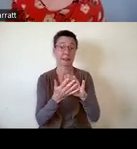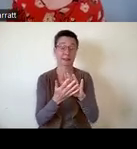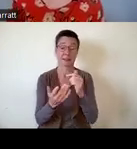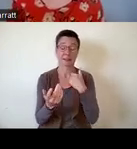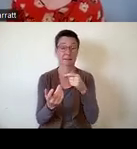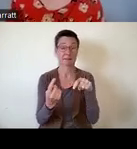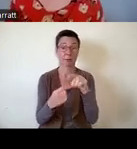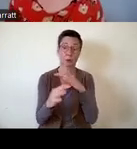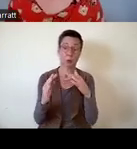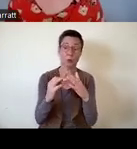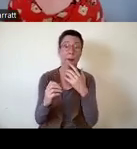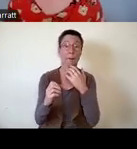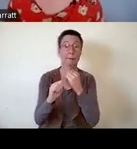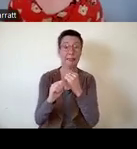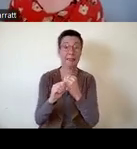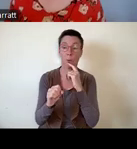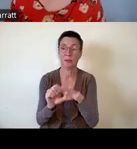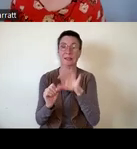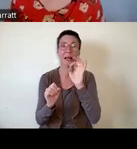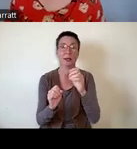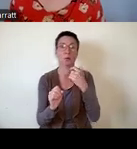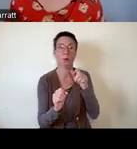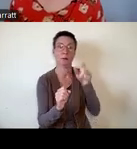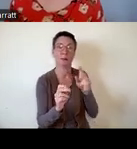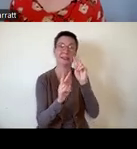based on what it thinks they'll engage with. It is trying to help.